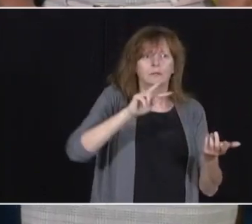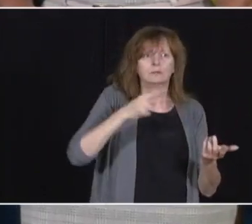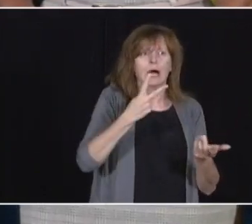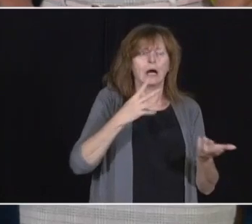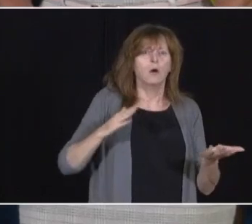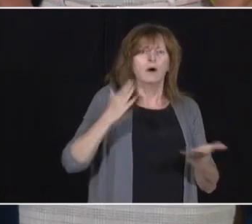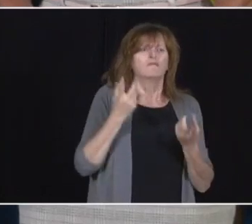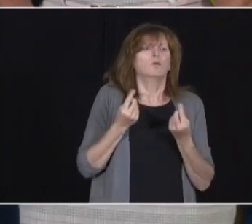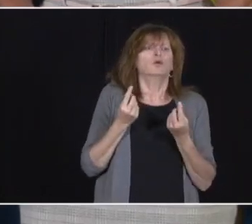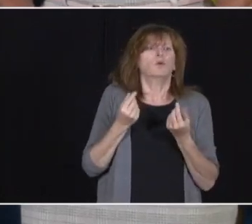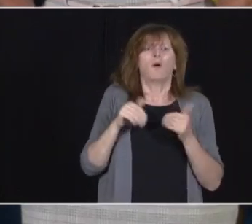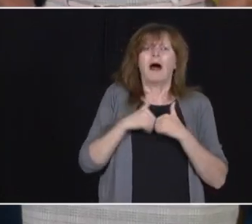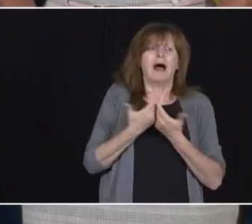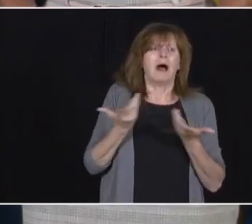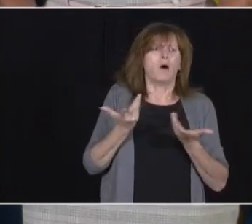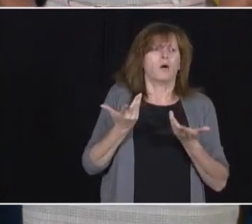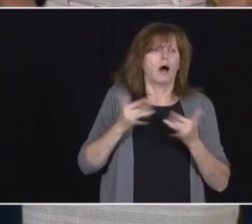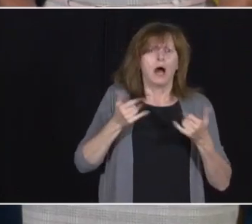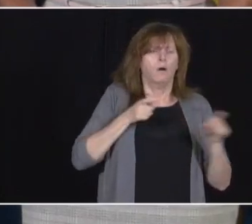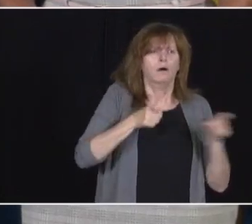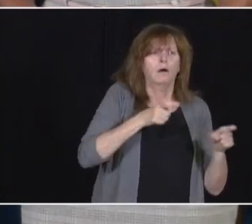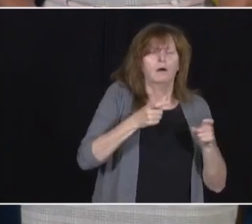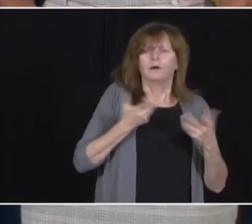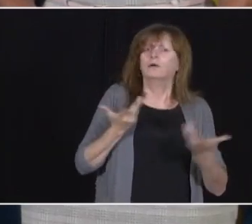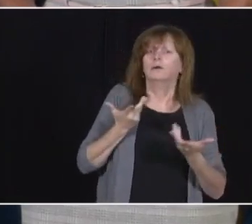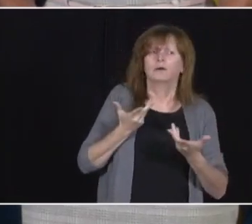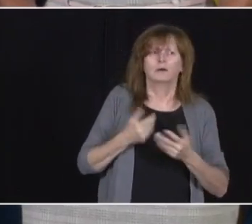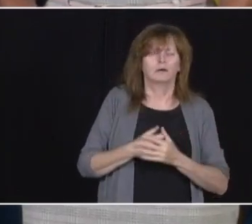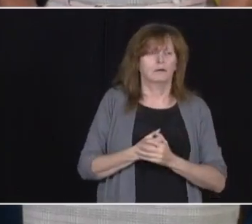How will they cope with the second wave? What can be done to help them further?